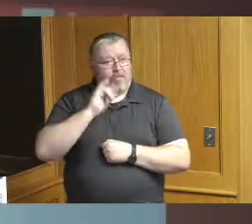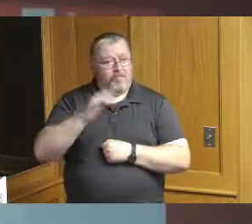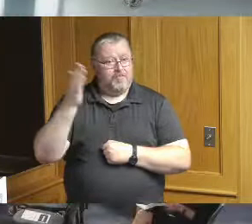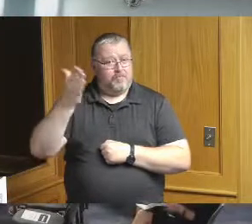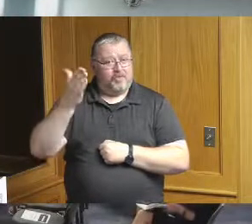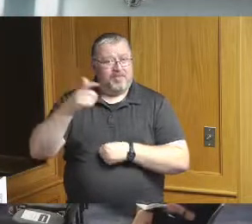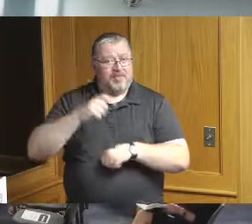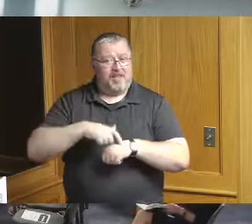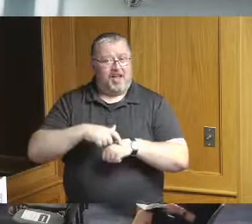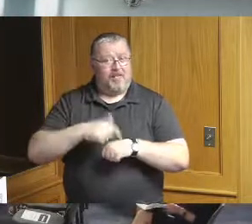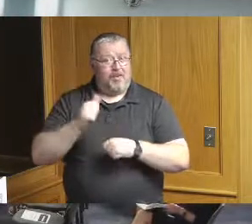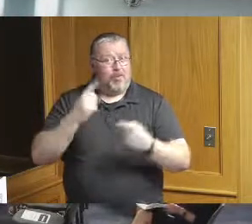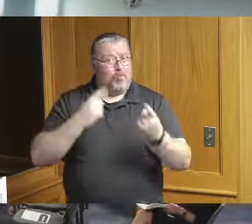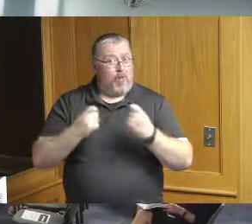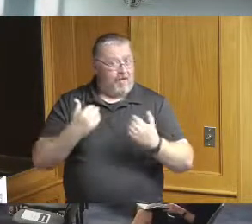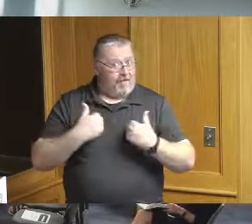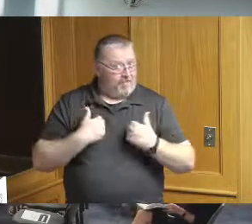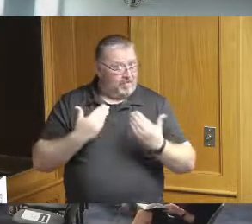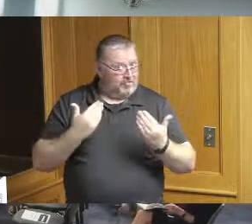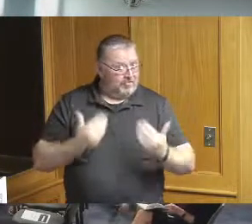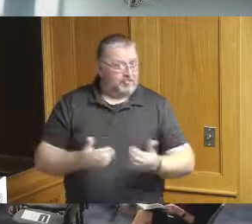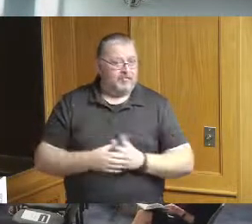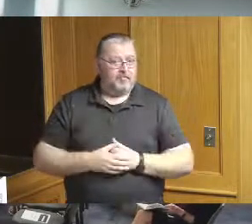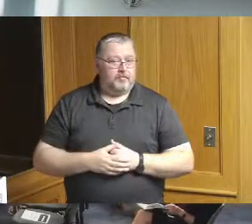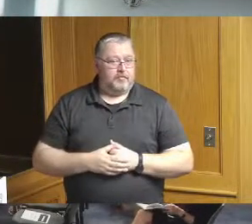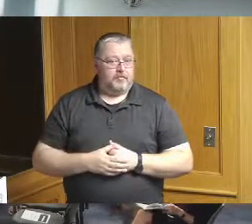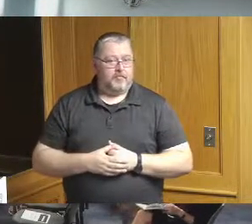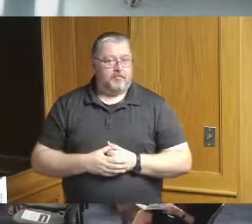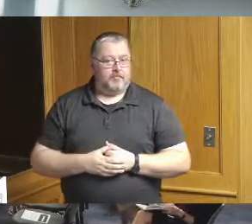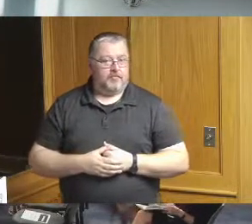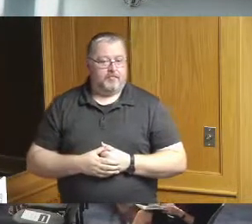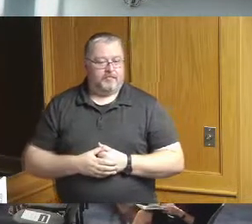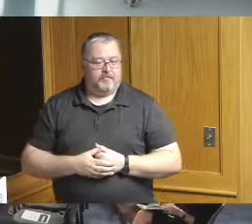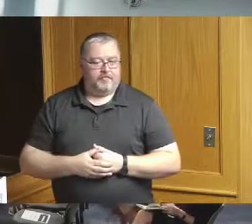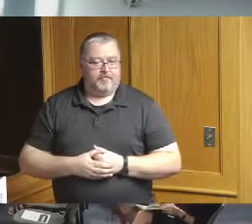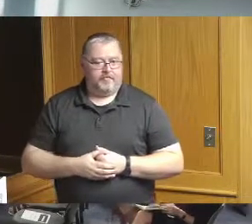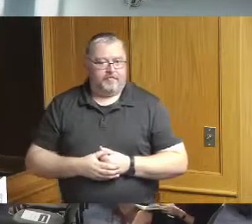and any questions you may have happy to answer them thank you so much for your presentation and